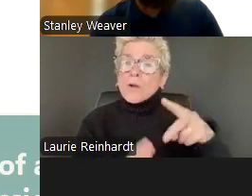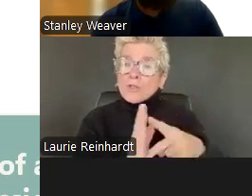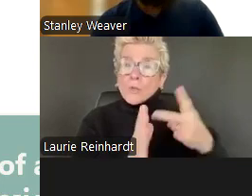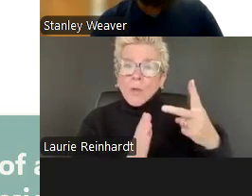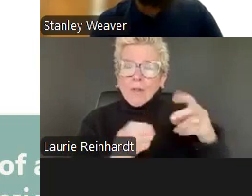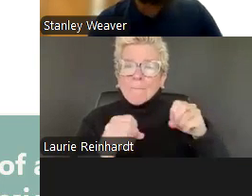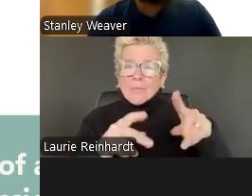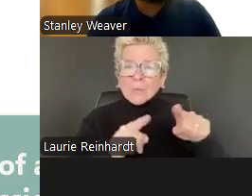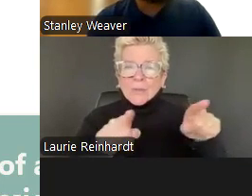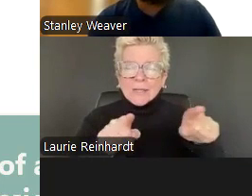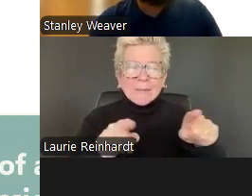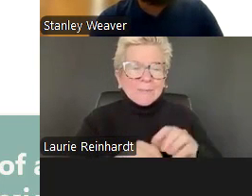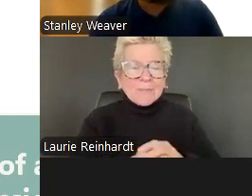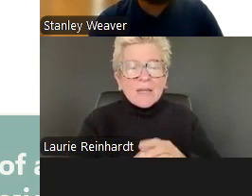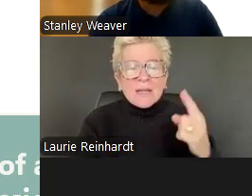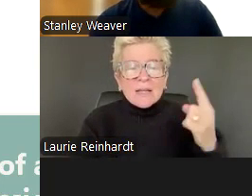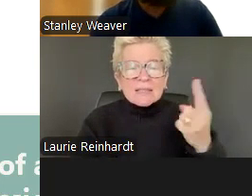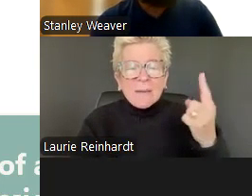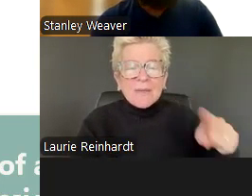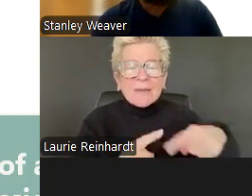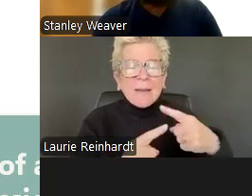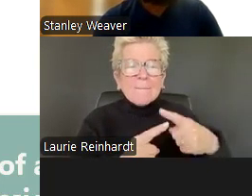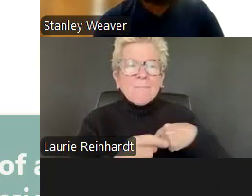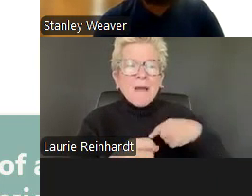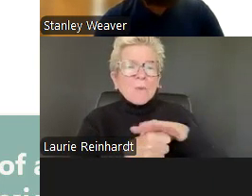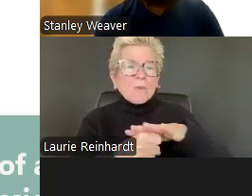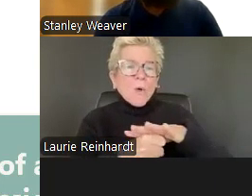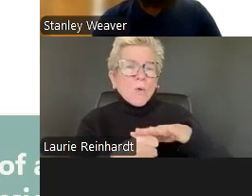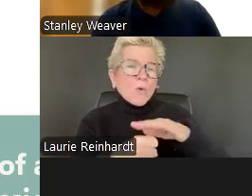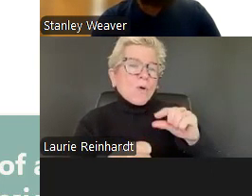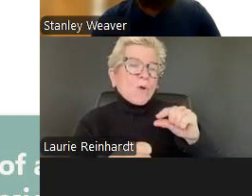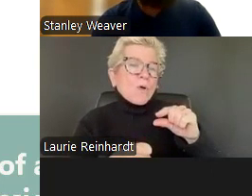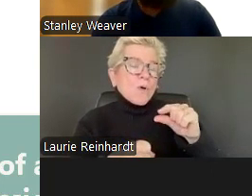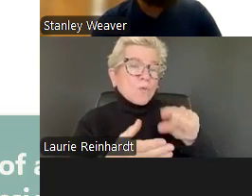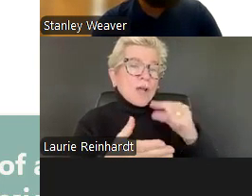worth noting with a local graduation pathway application is that they're